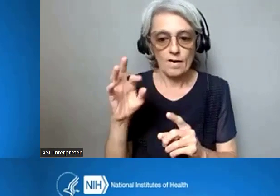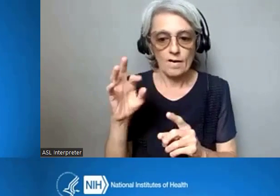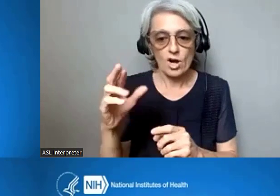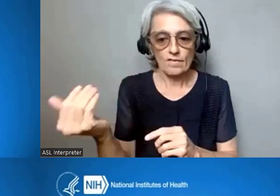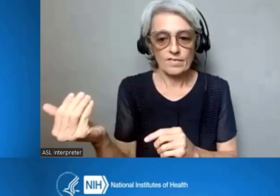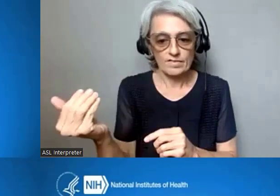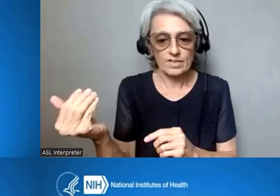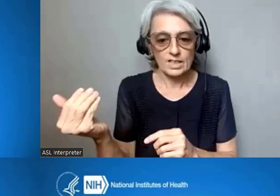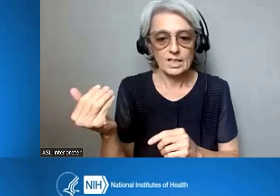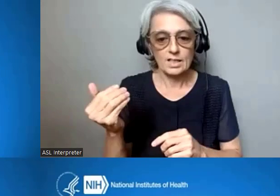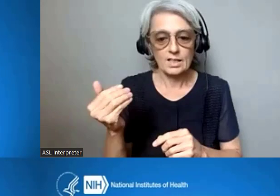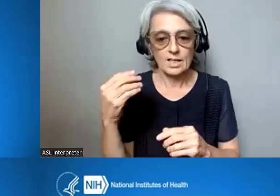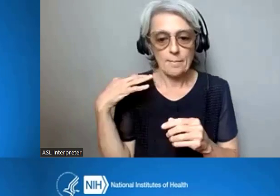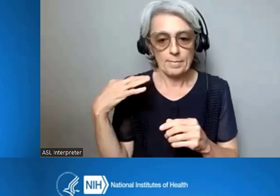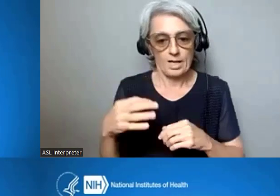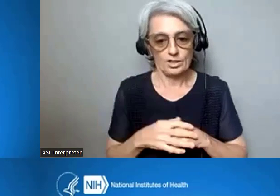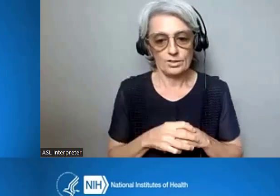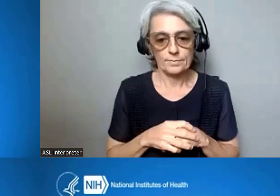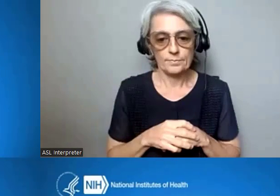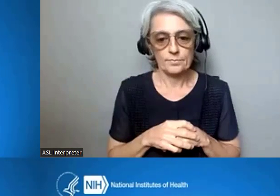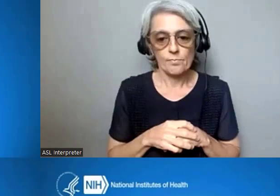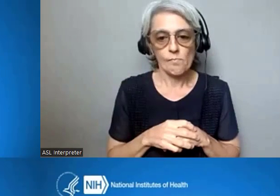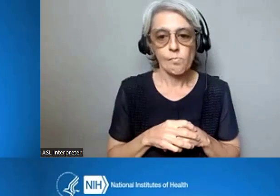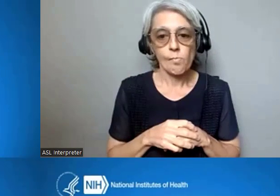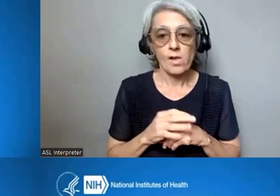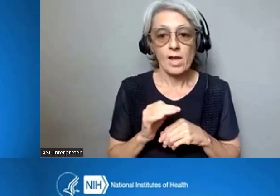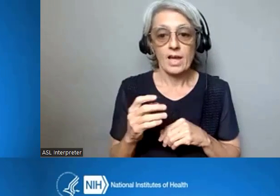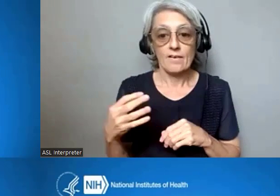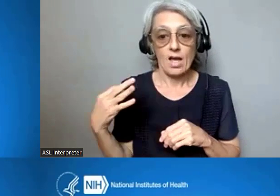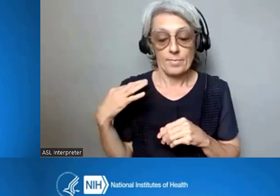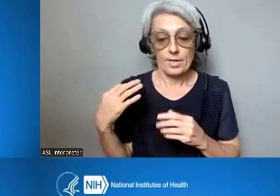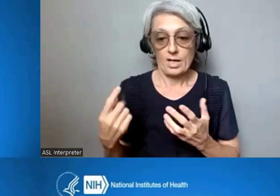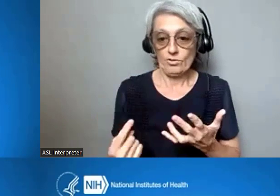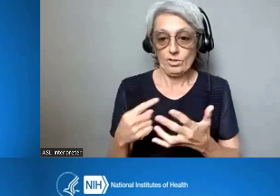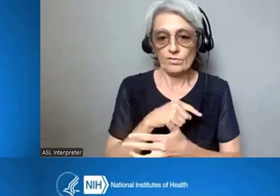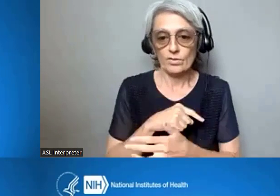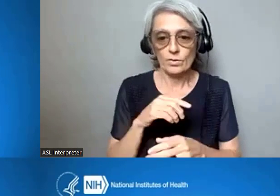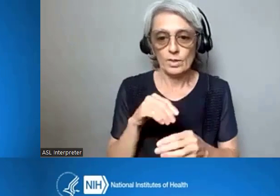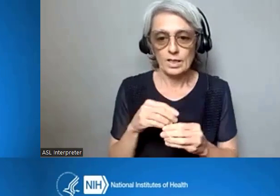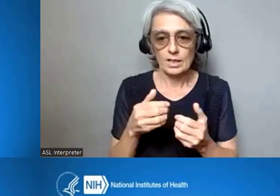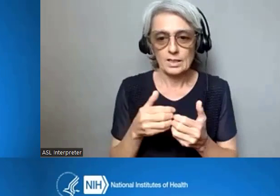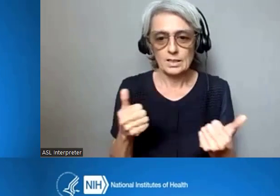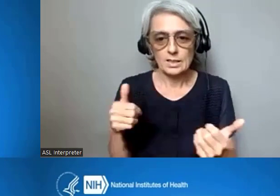If the application is reviewed in a standard study section, application will be classed